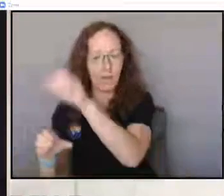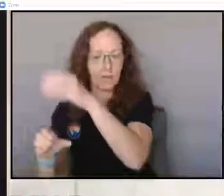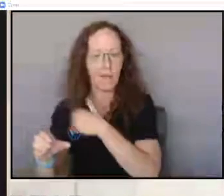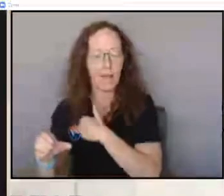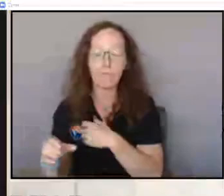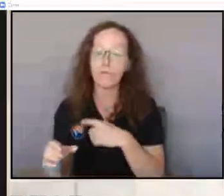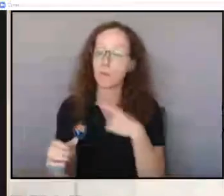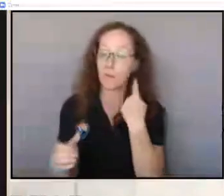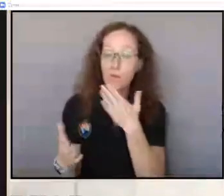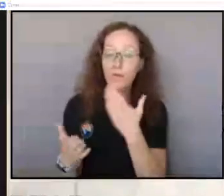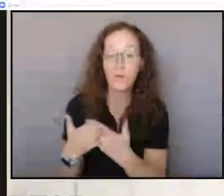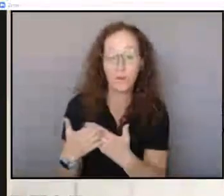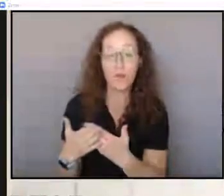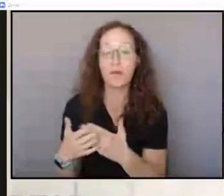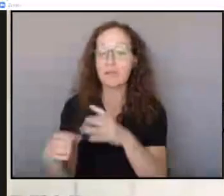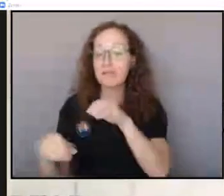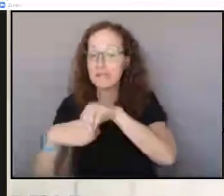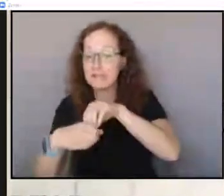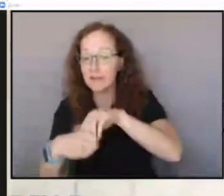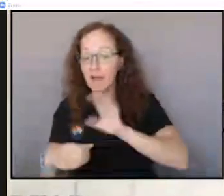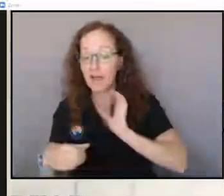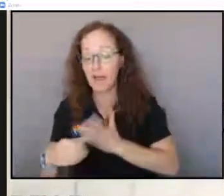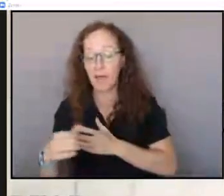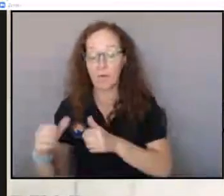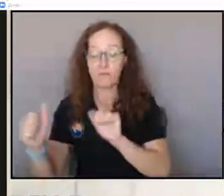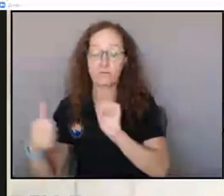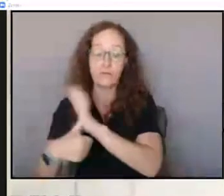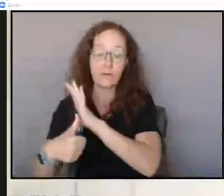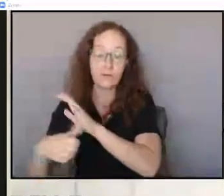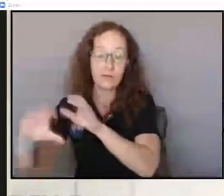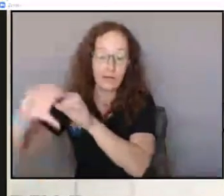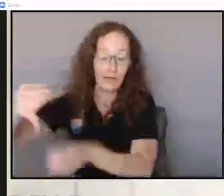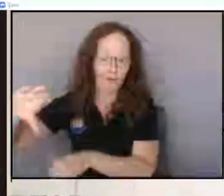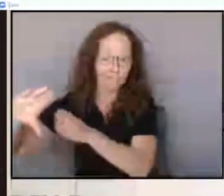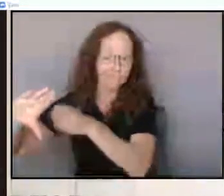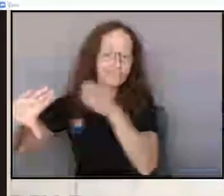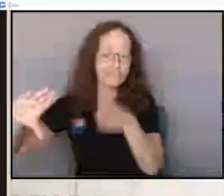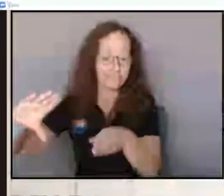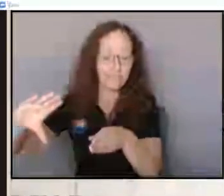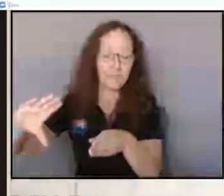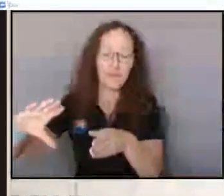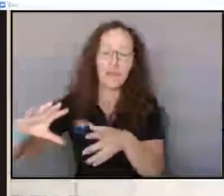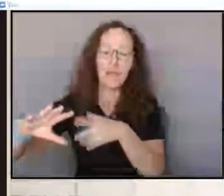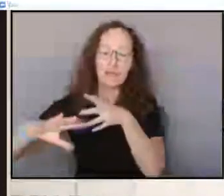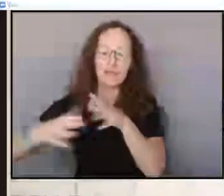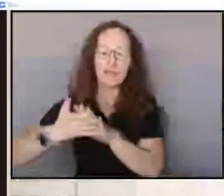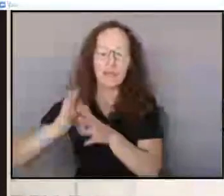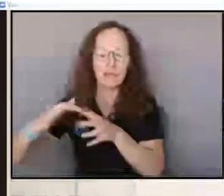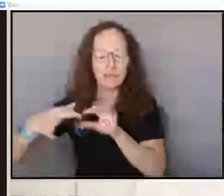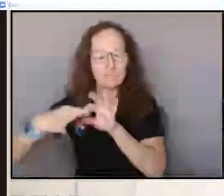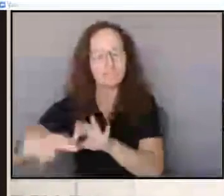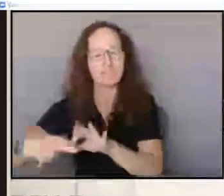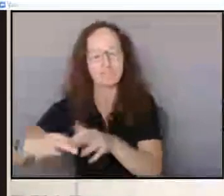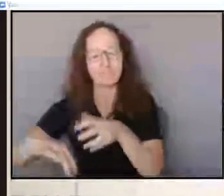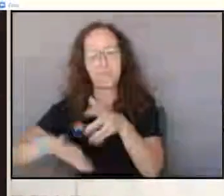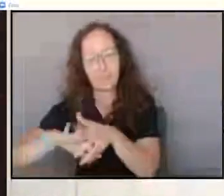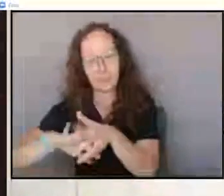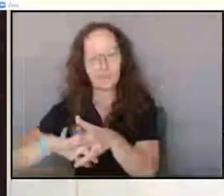IN ADDITION TO THAT, UP HERE IN BULL CREEK, THIS FINGER CAME OUT, OUT TO THE WEST. IT SPOTTED.